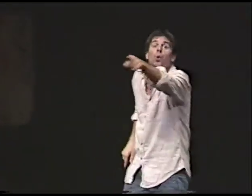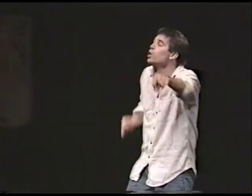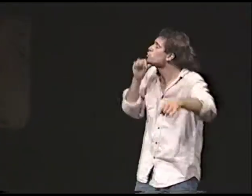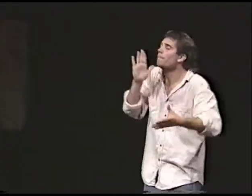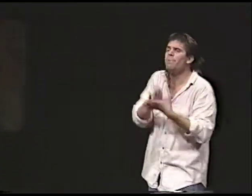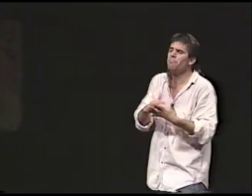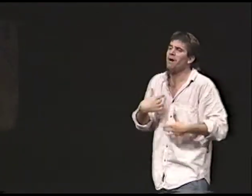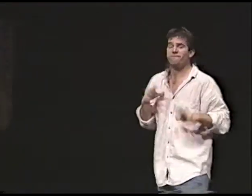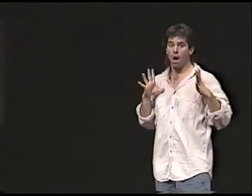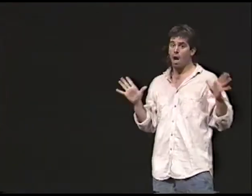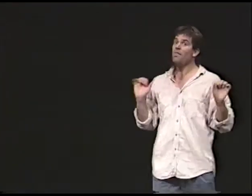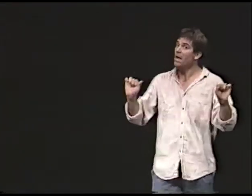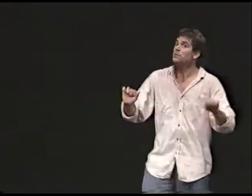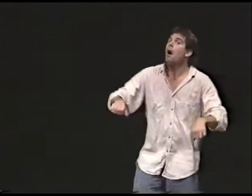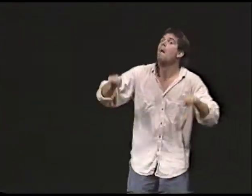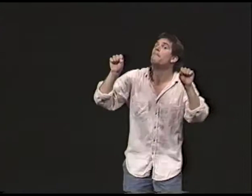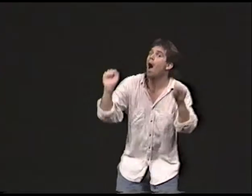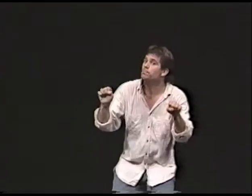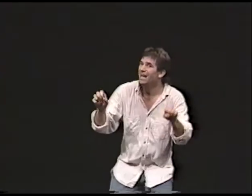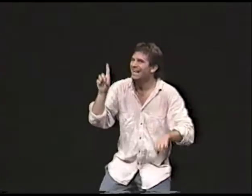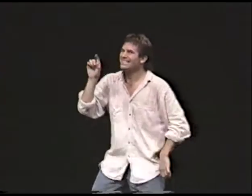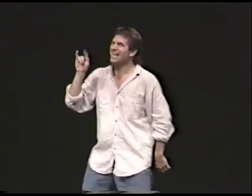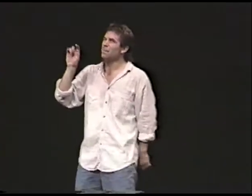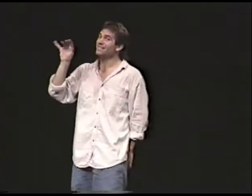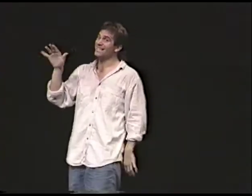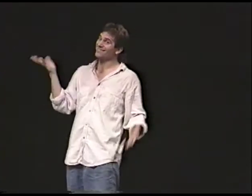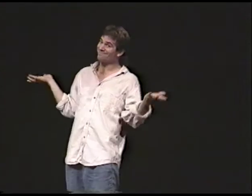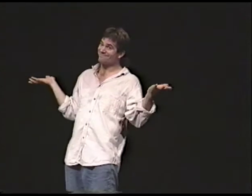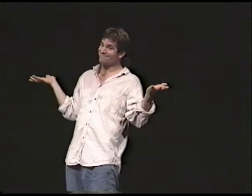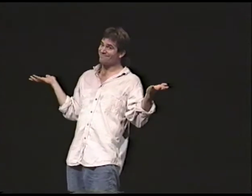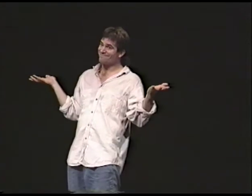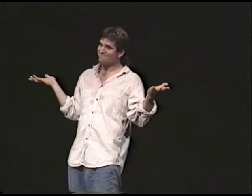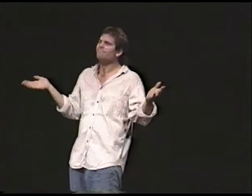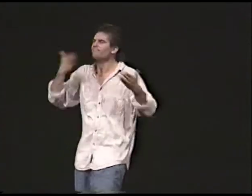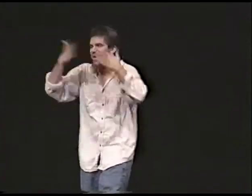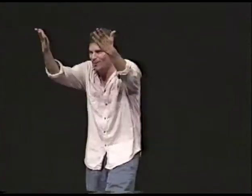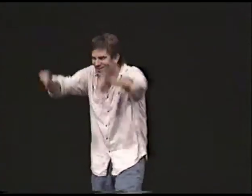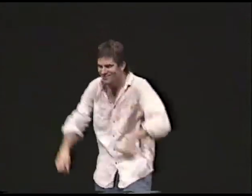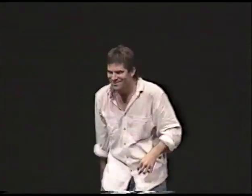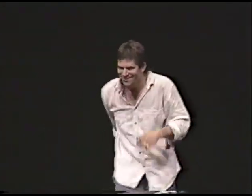If you don't believe me, that's fine, but it's plausible deniability. Thank you.